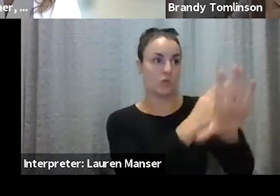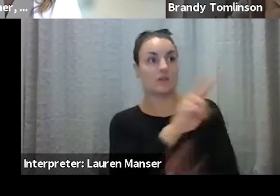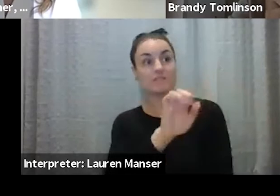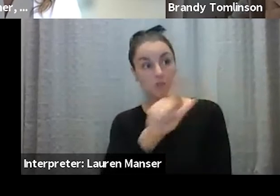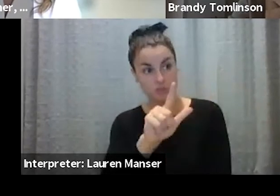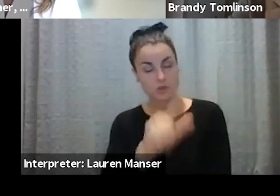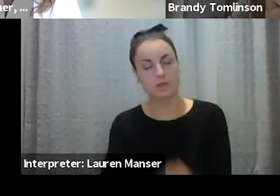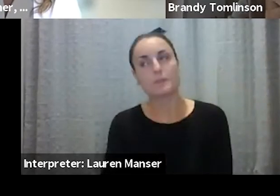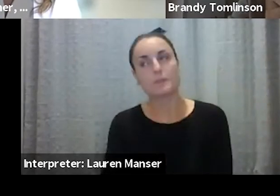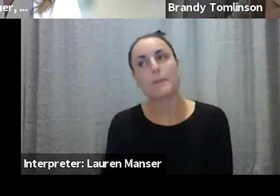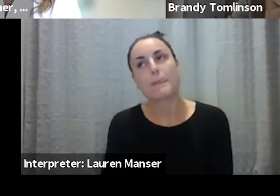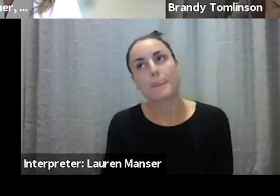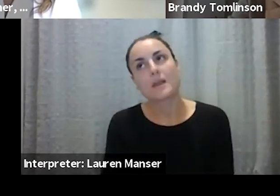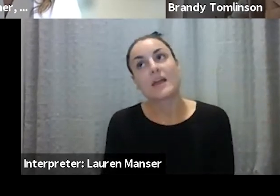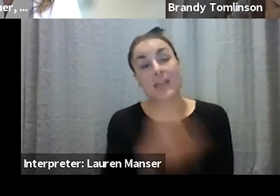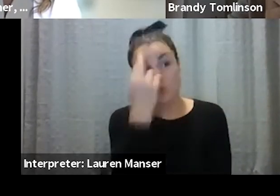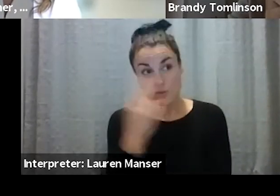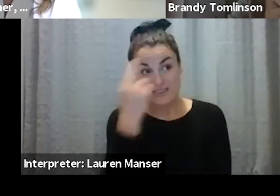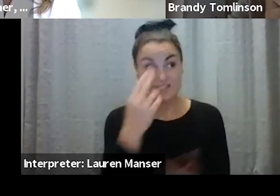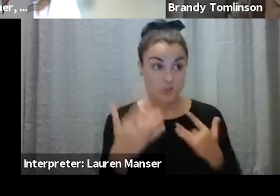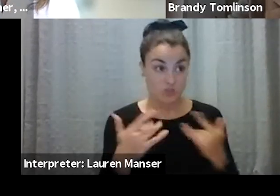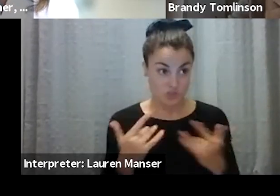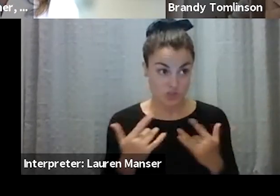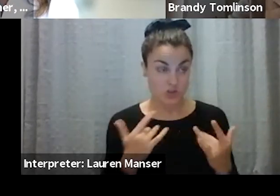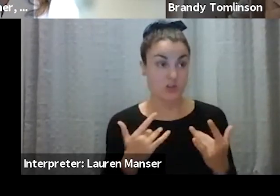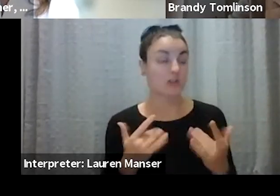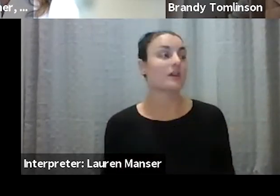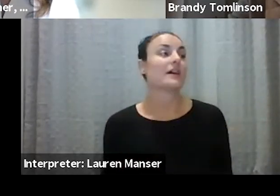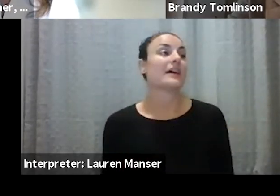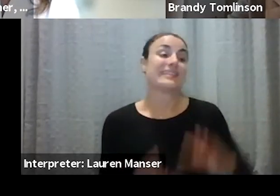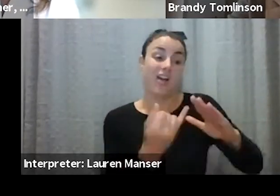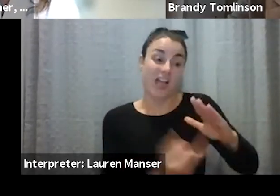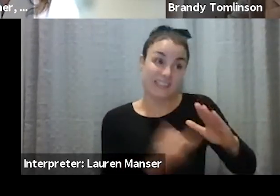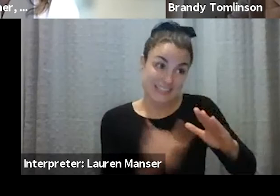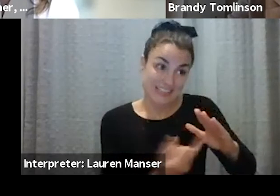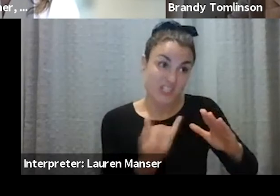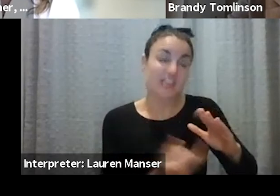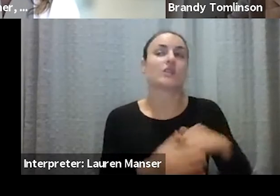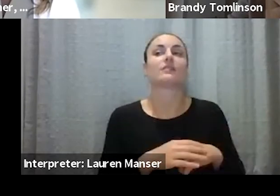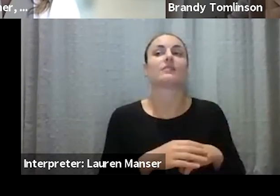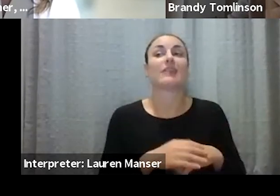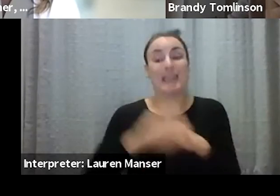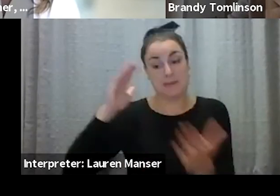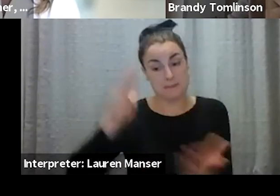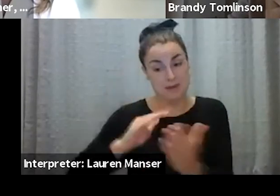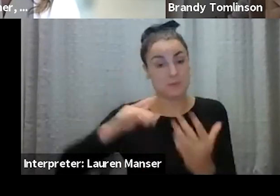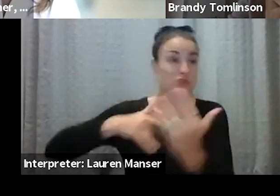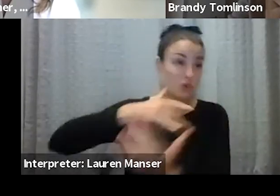And that has to do with isolation and socialization, especially where kids are concerned,